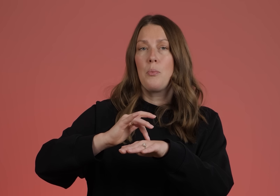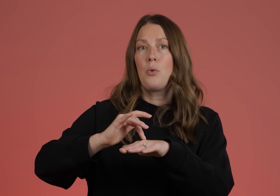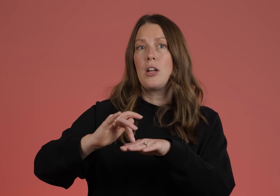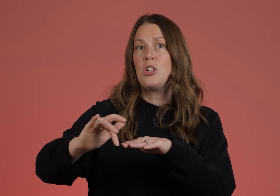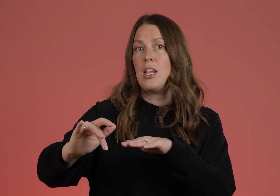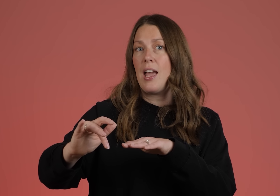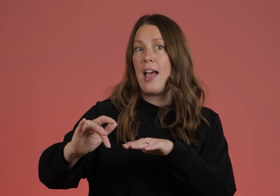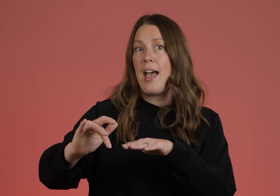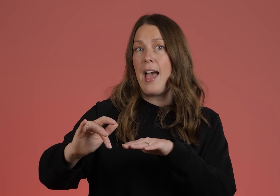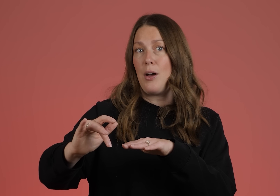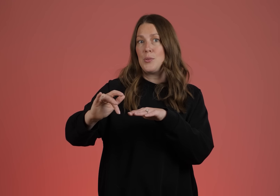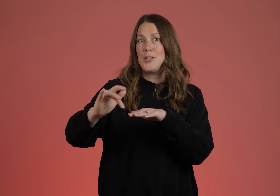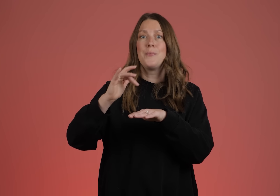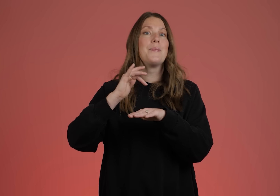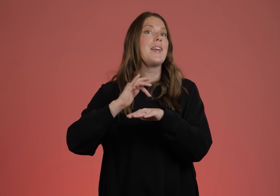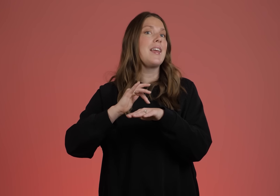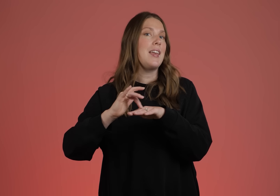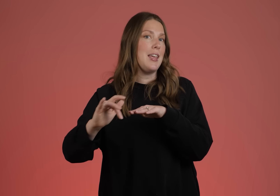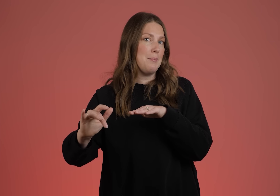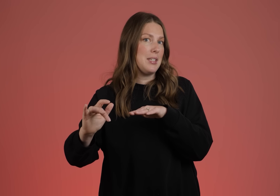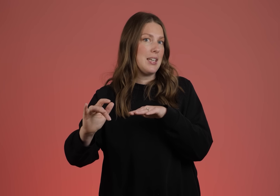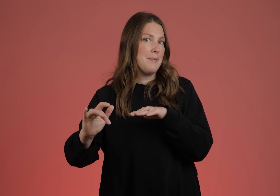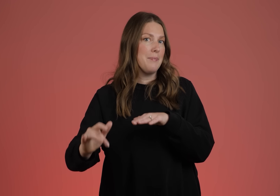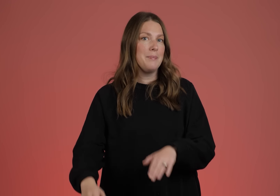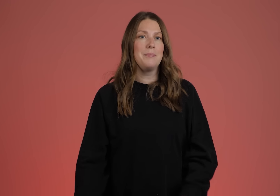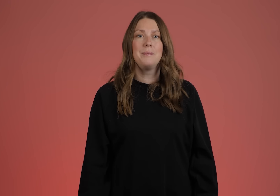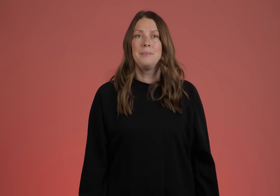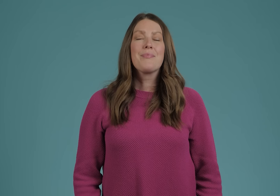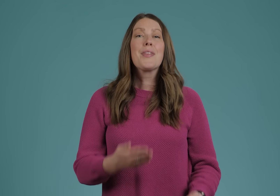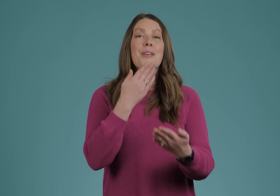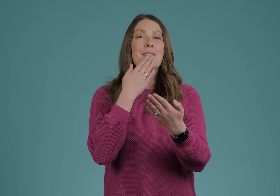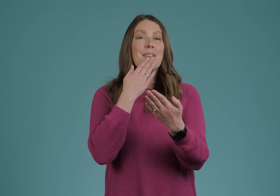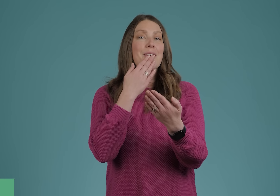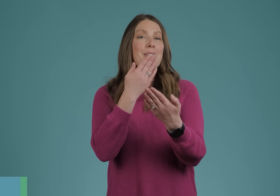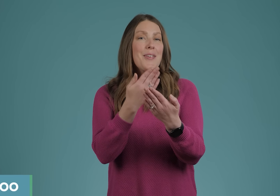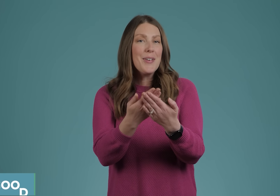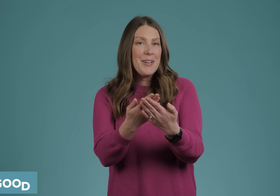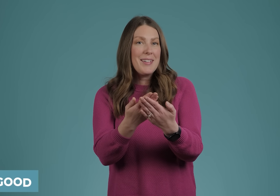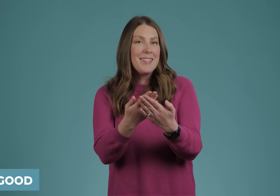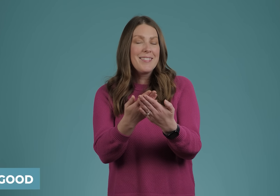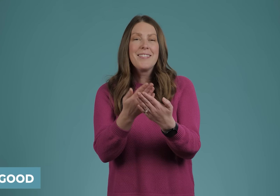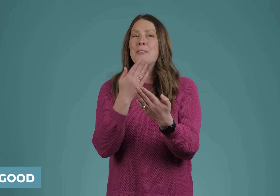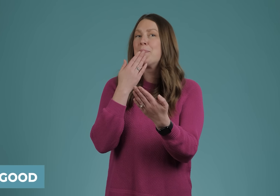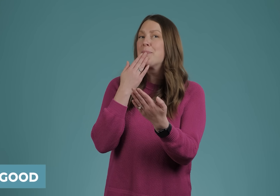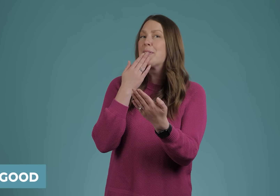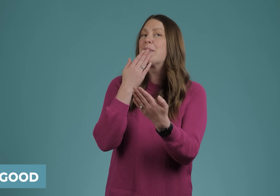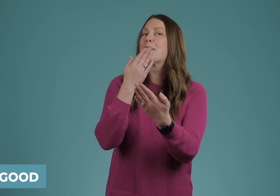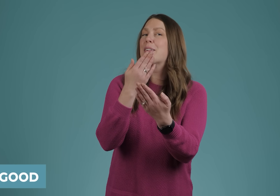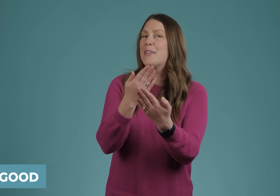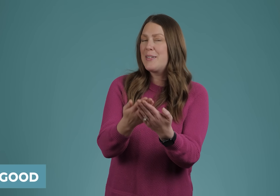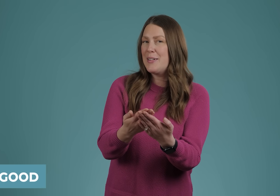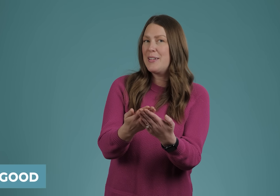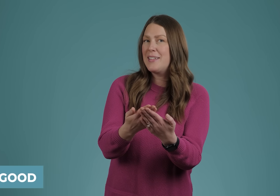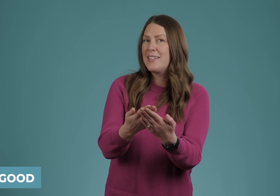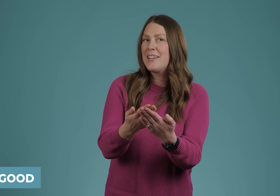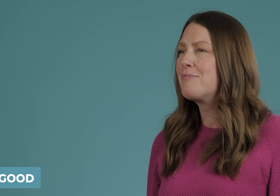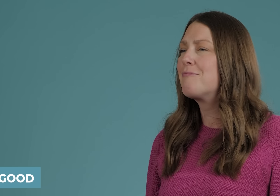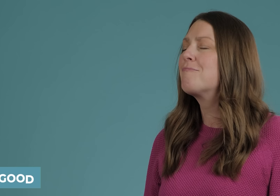brushing out empty Good